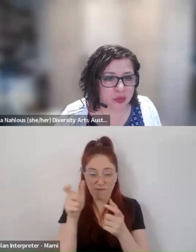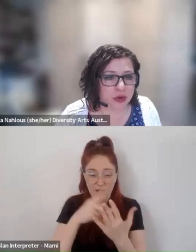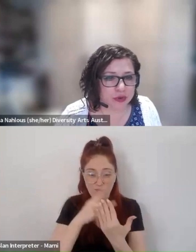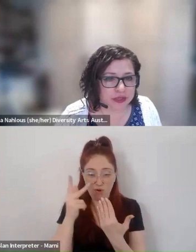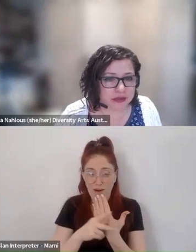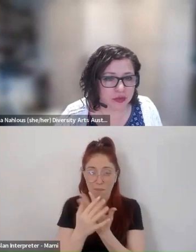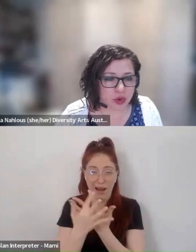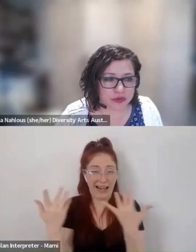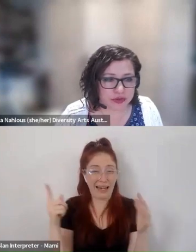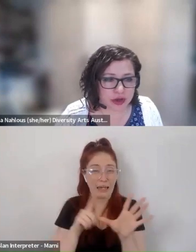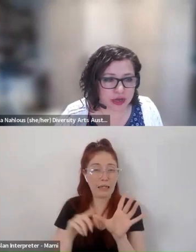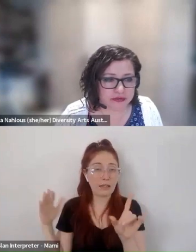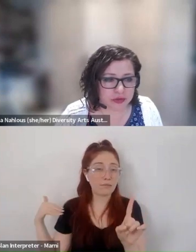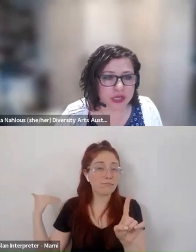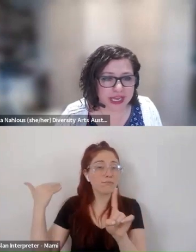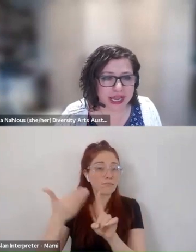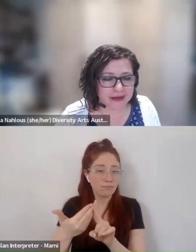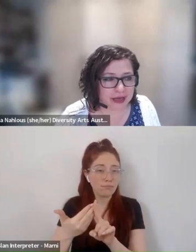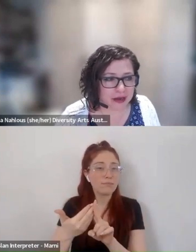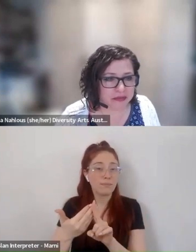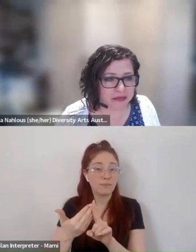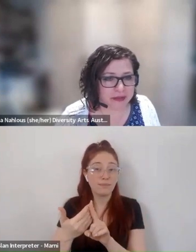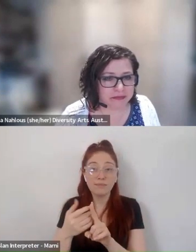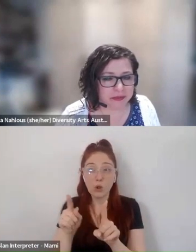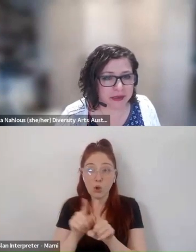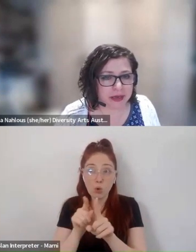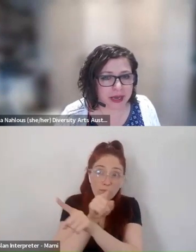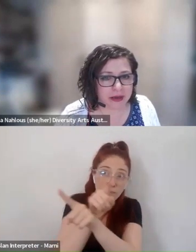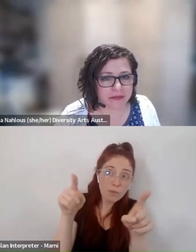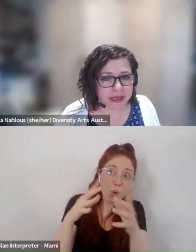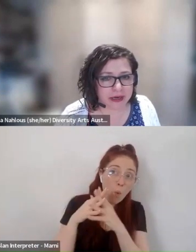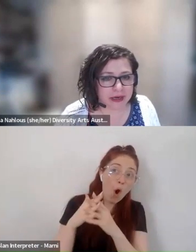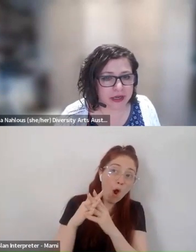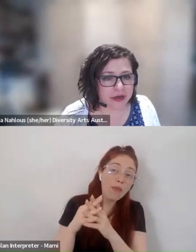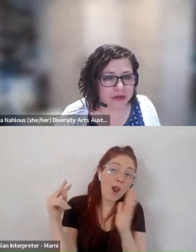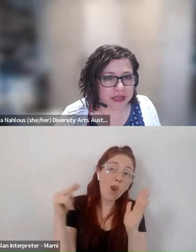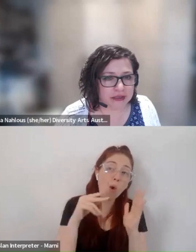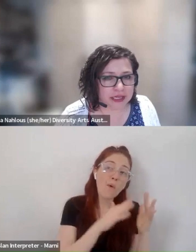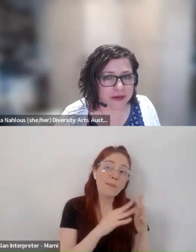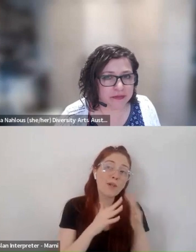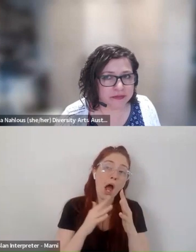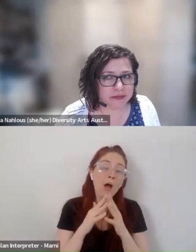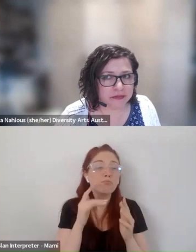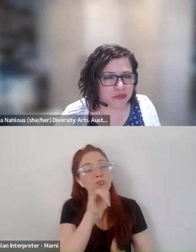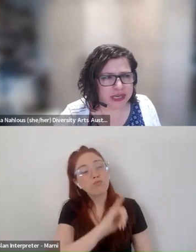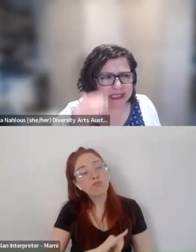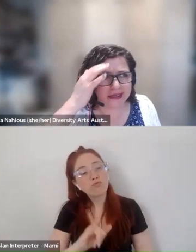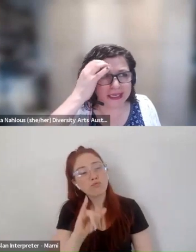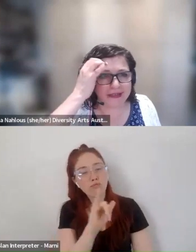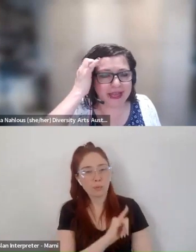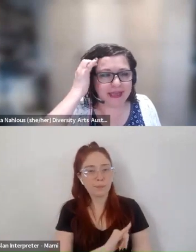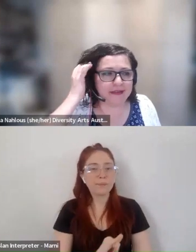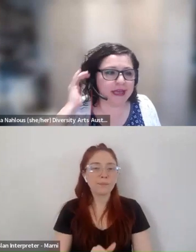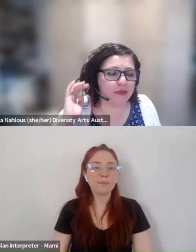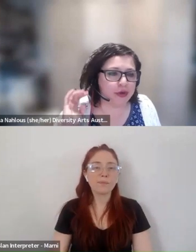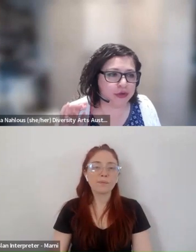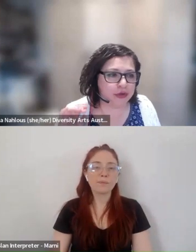well that are worth kind of looking at. And, and I know that recently, they they were,